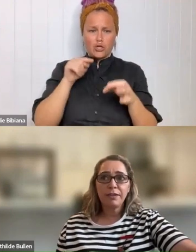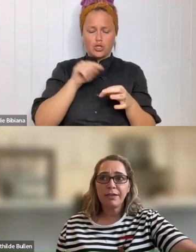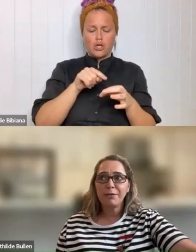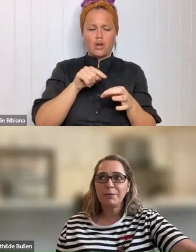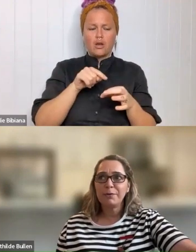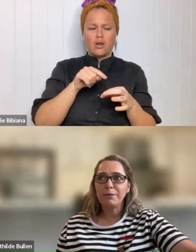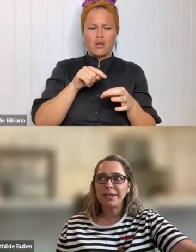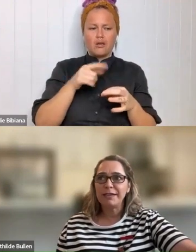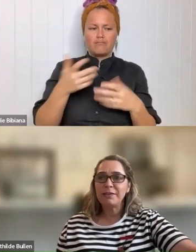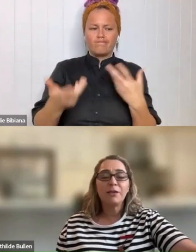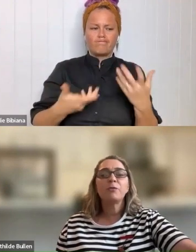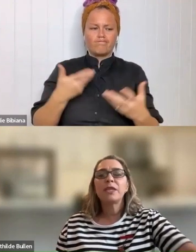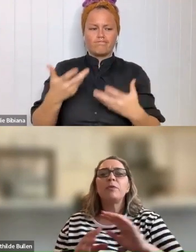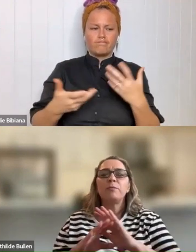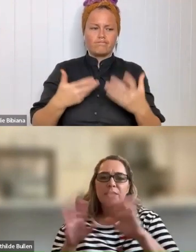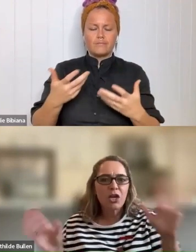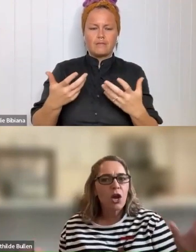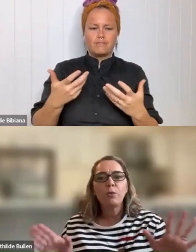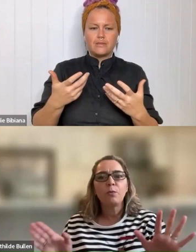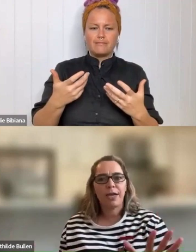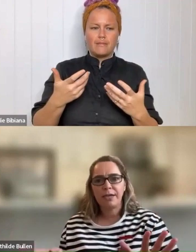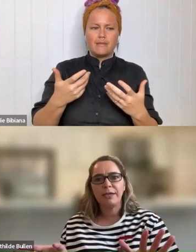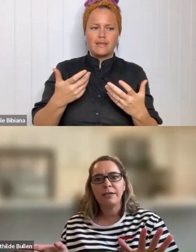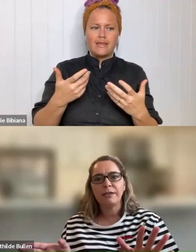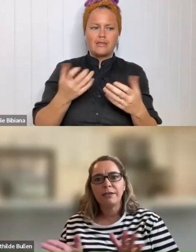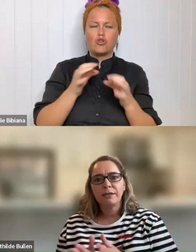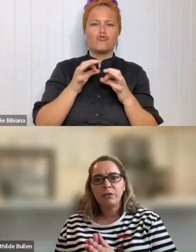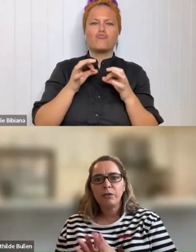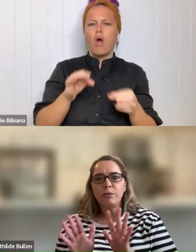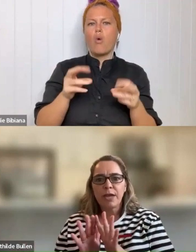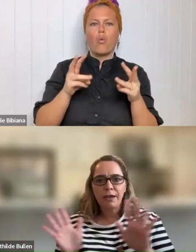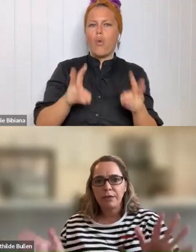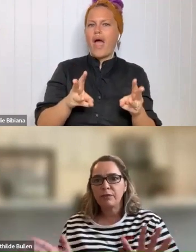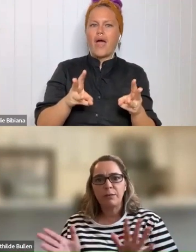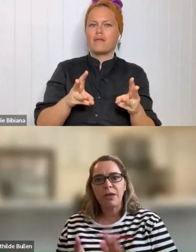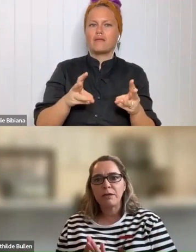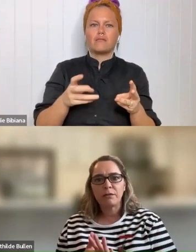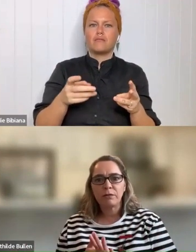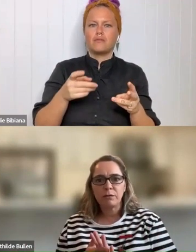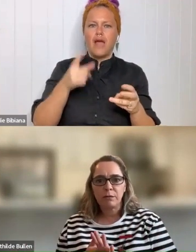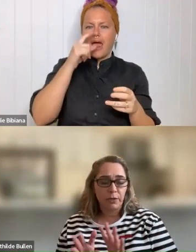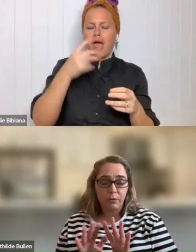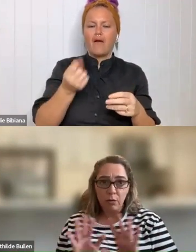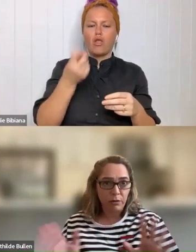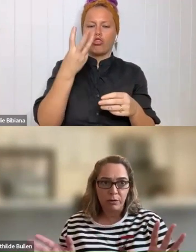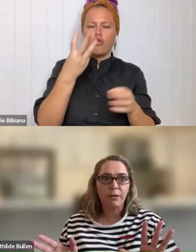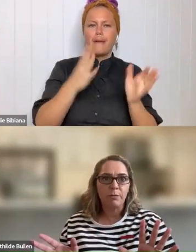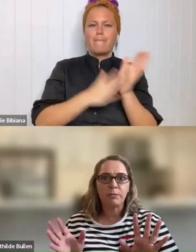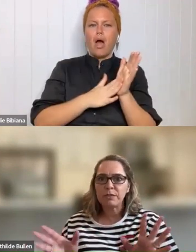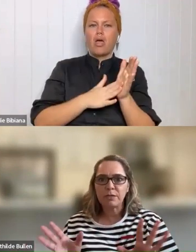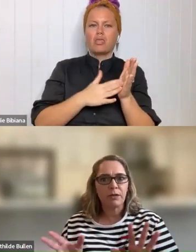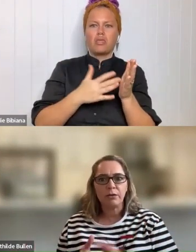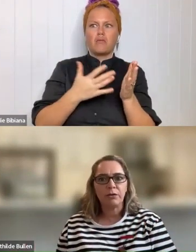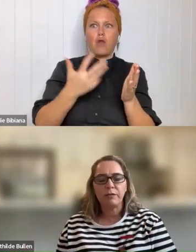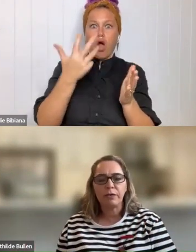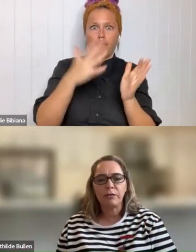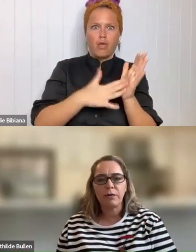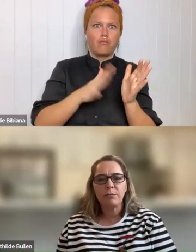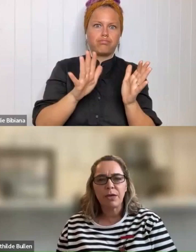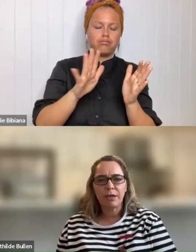think it would be there would be no way you would have a three month put not nine months, but certainly not even a three month